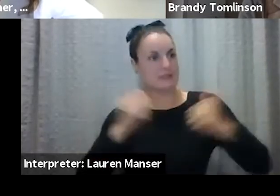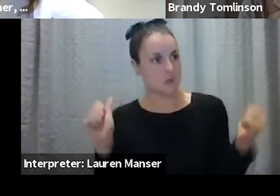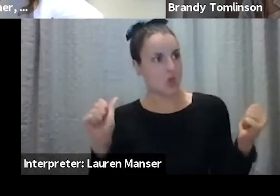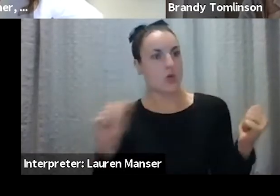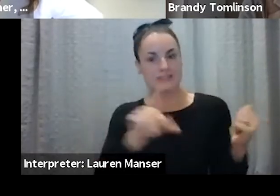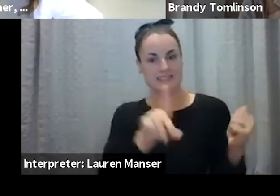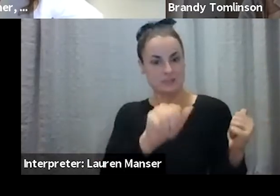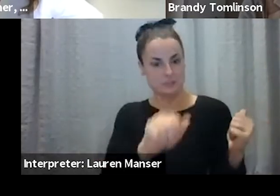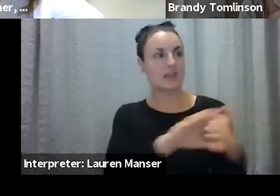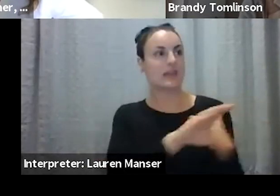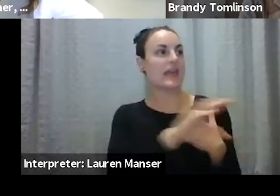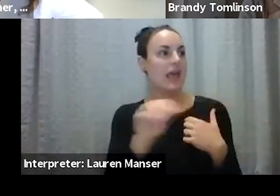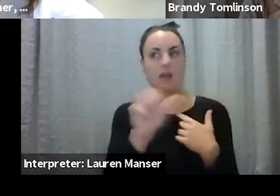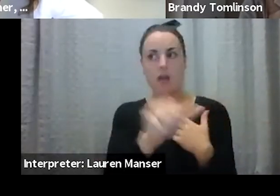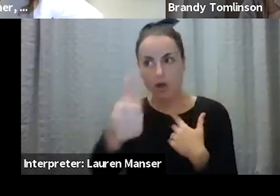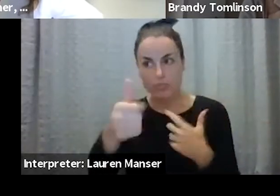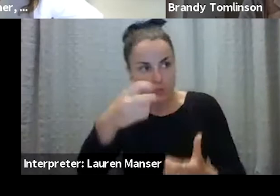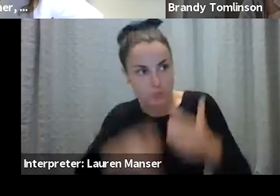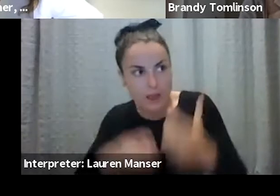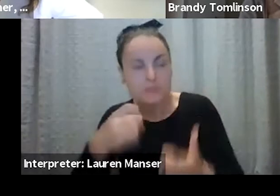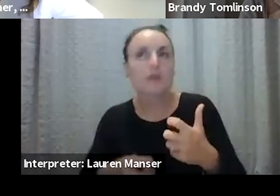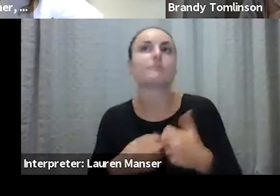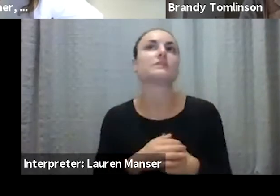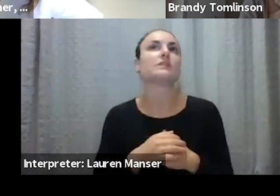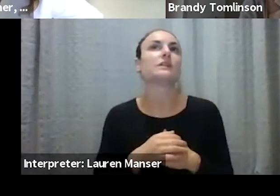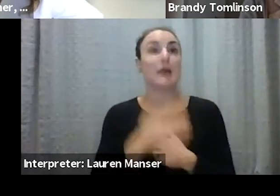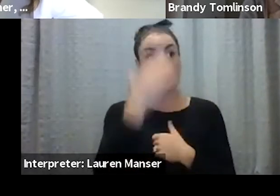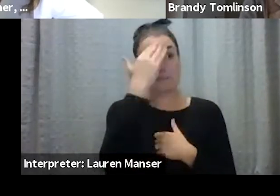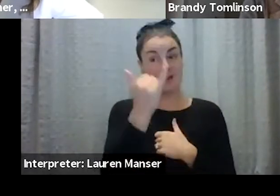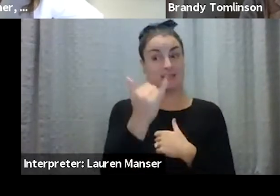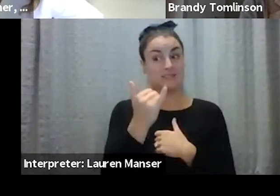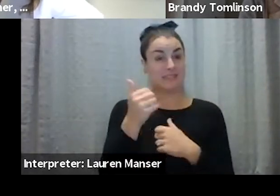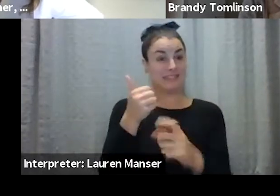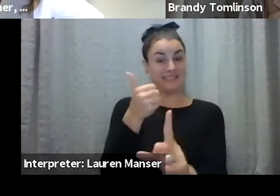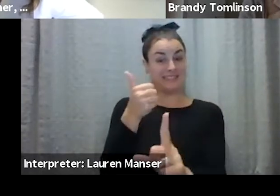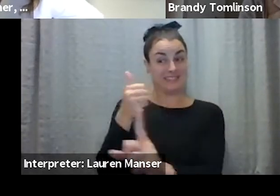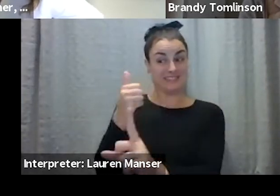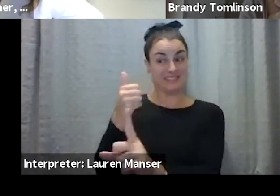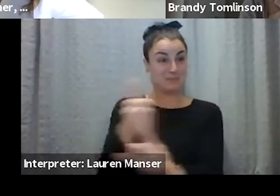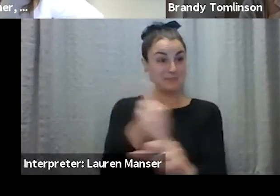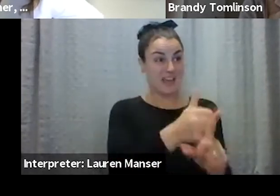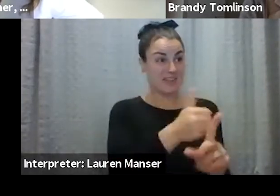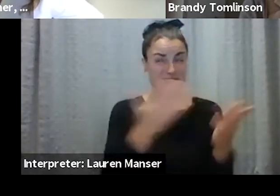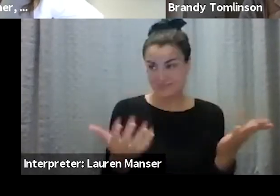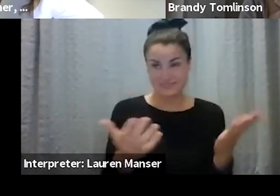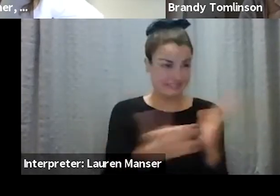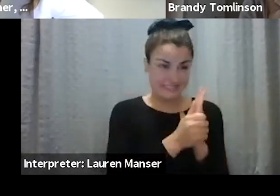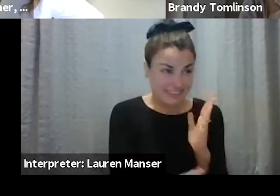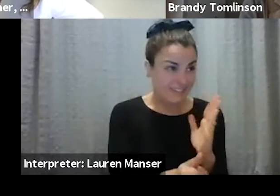People with disabilities have just as many skills and talents to offer employers and in acknowledging the existence of the disability,